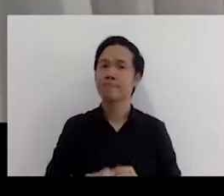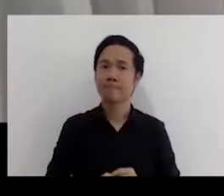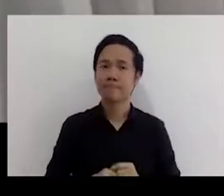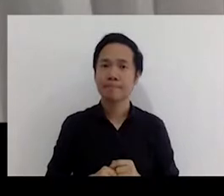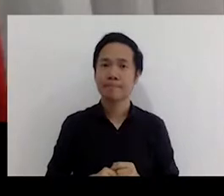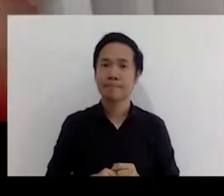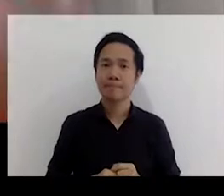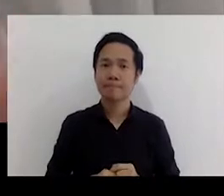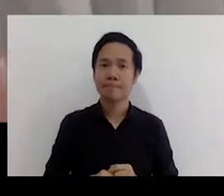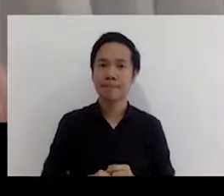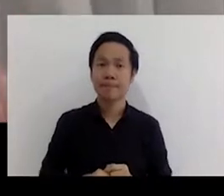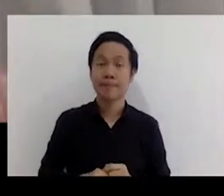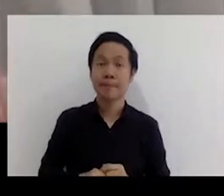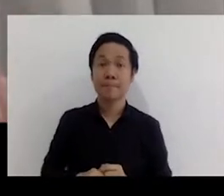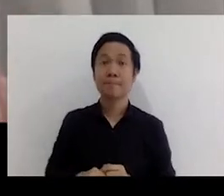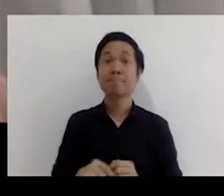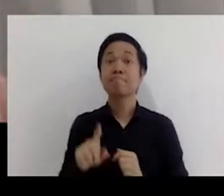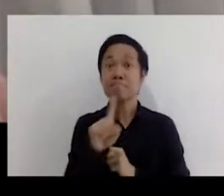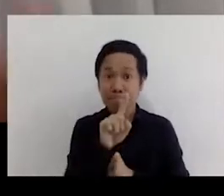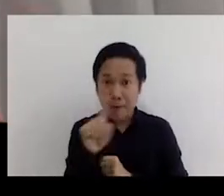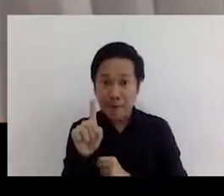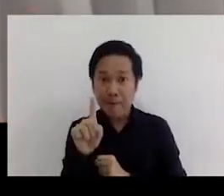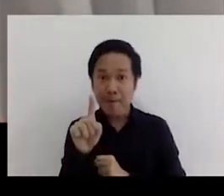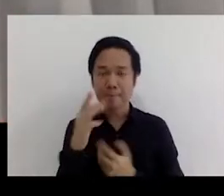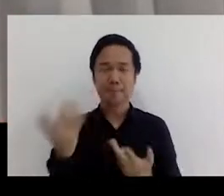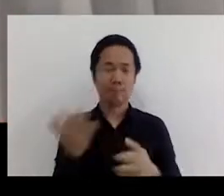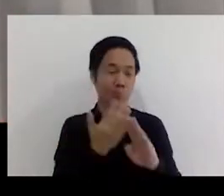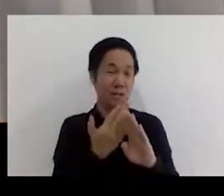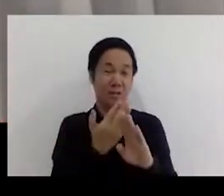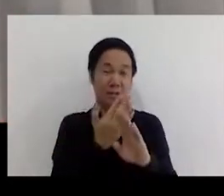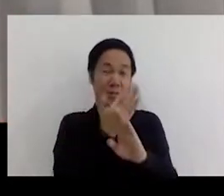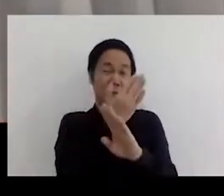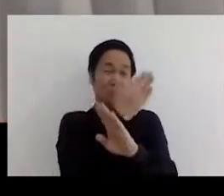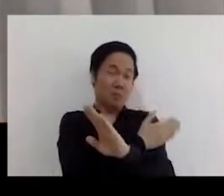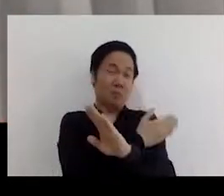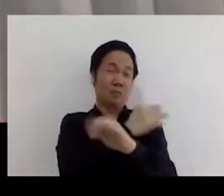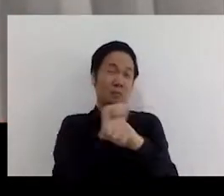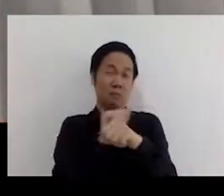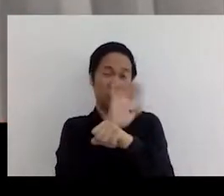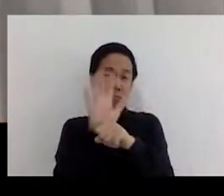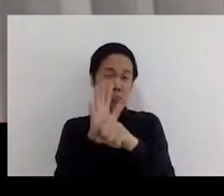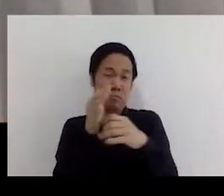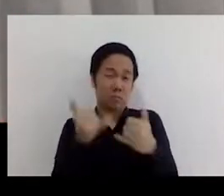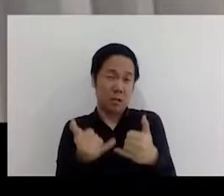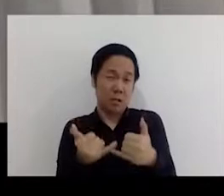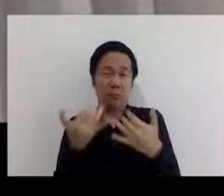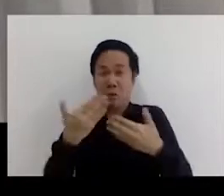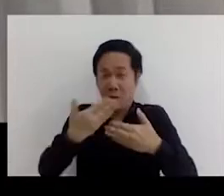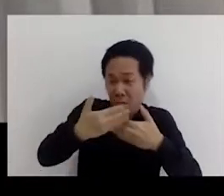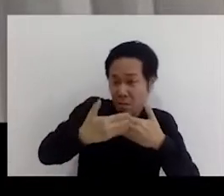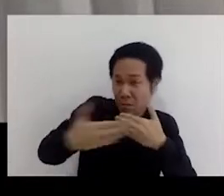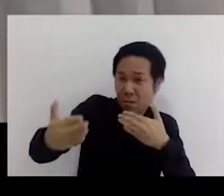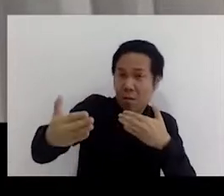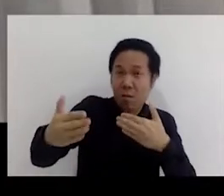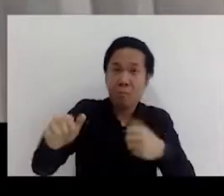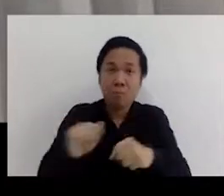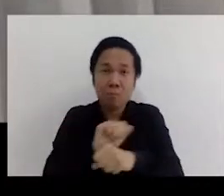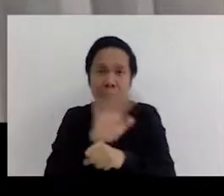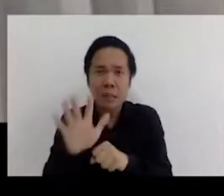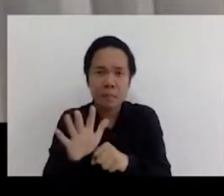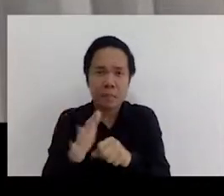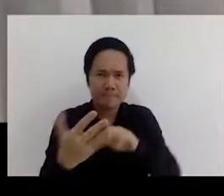reality before the pandemic and another quite different after the pandemic.